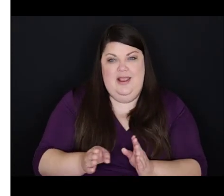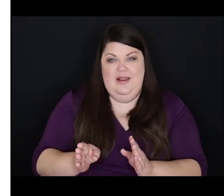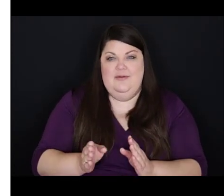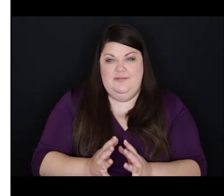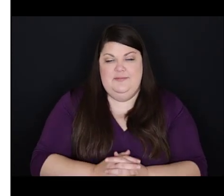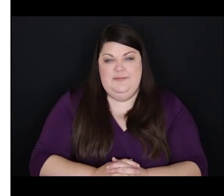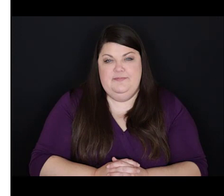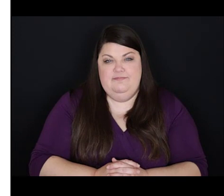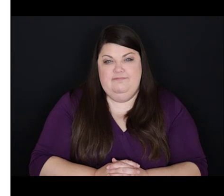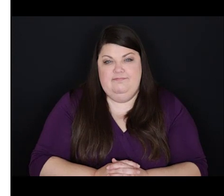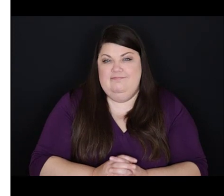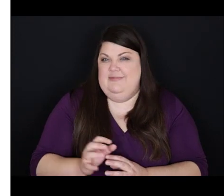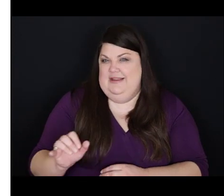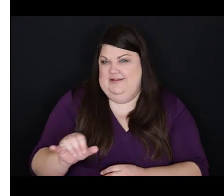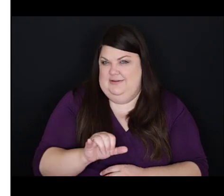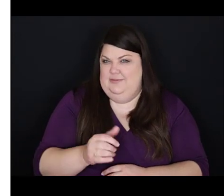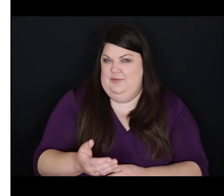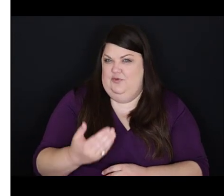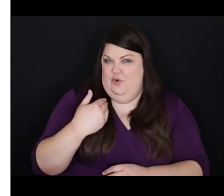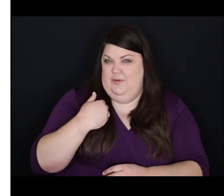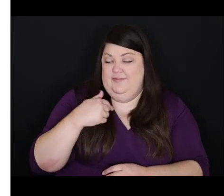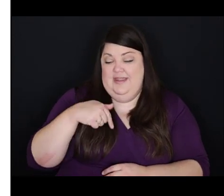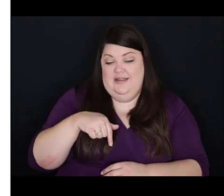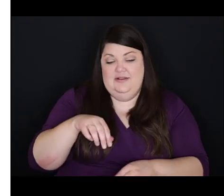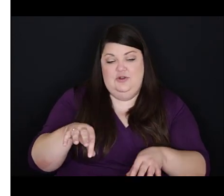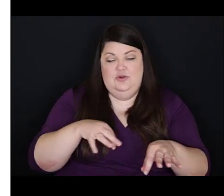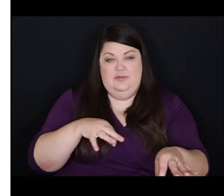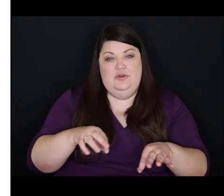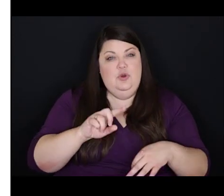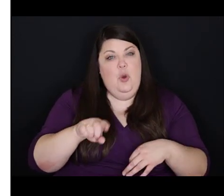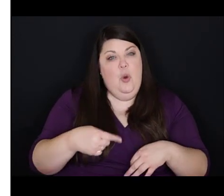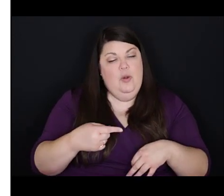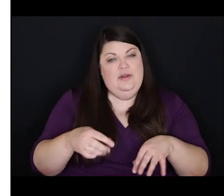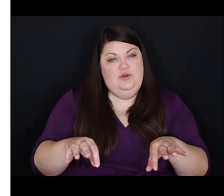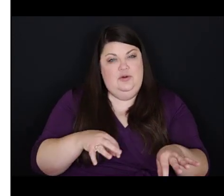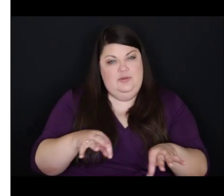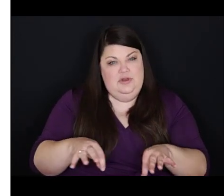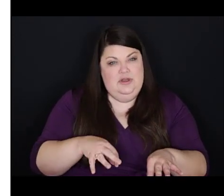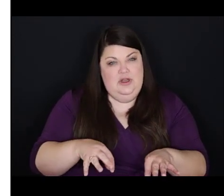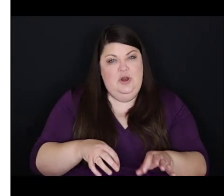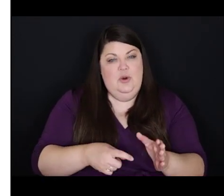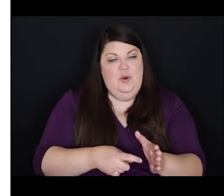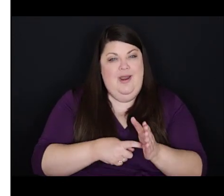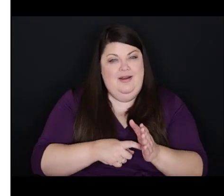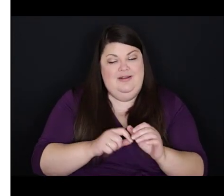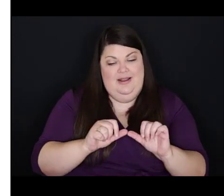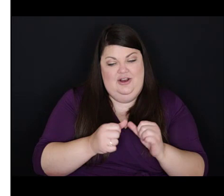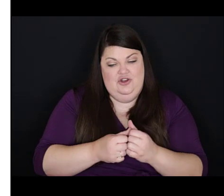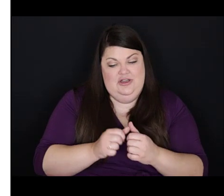As before, this Description is the only Description that requires the agency to submit its